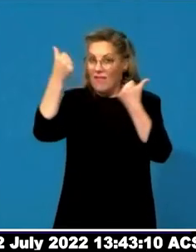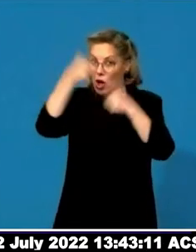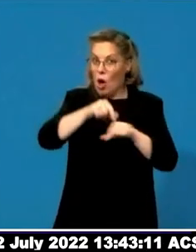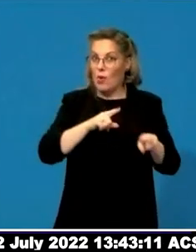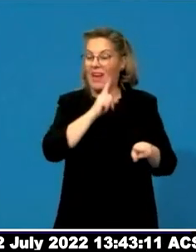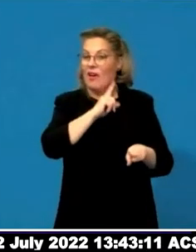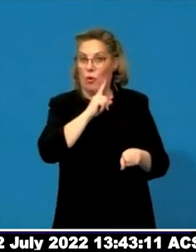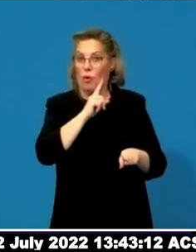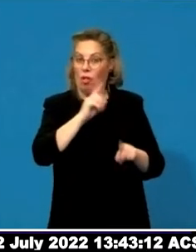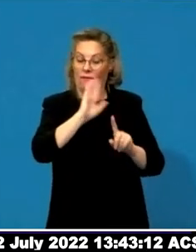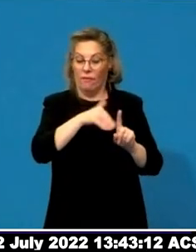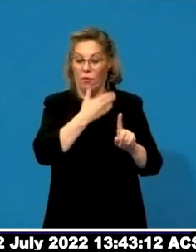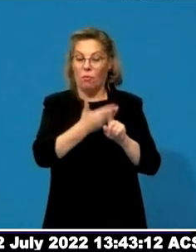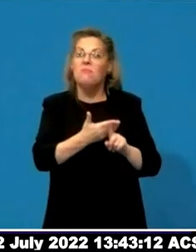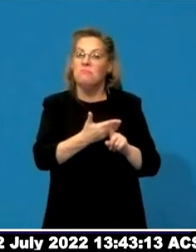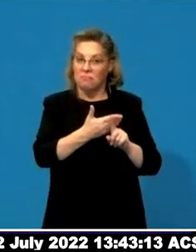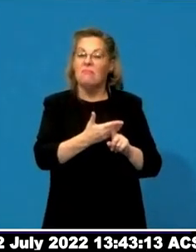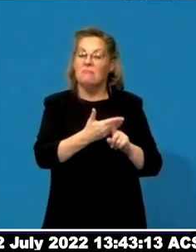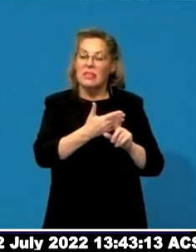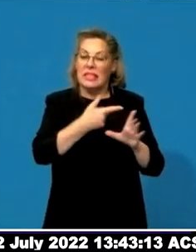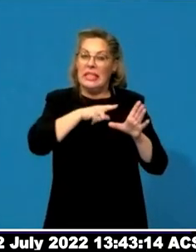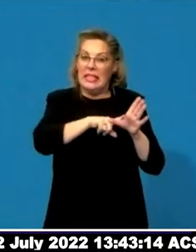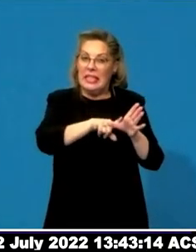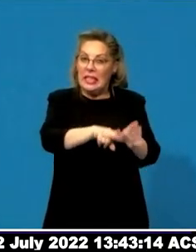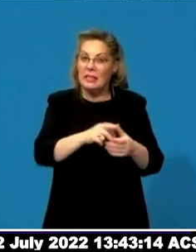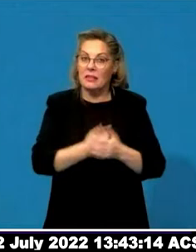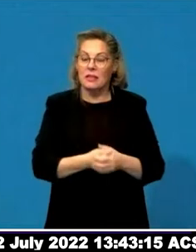MS McRAE: So I know her very, very well, and that is not something